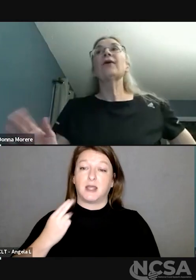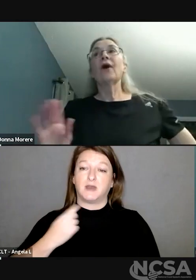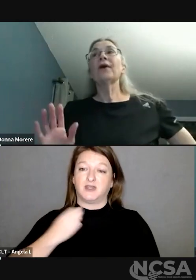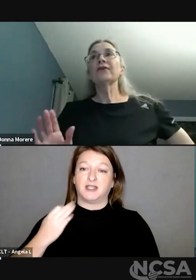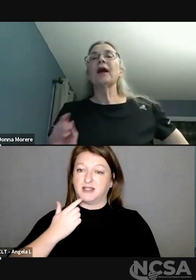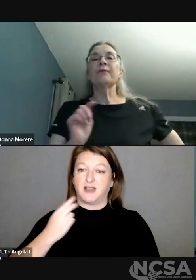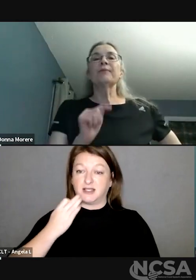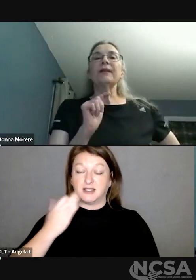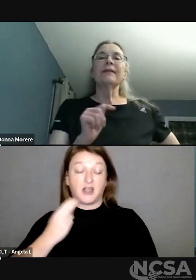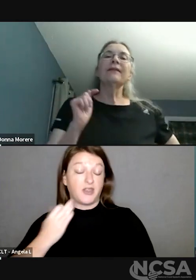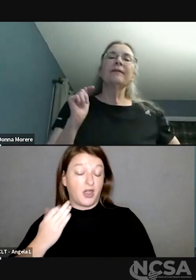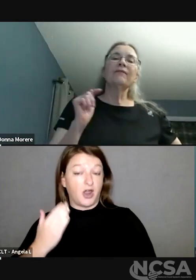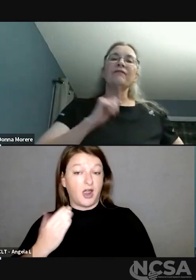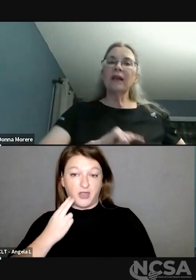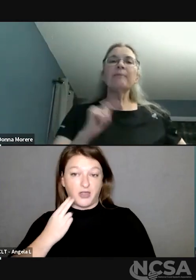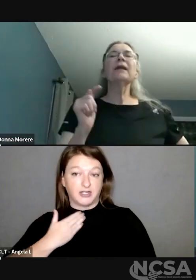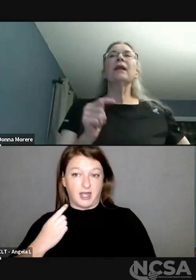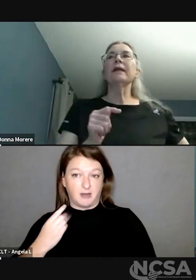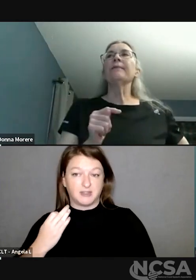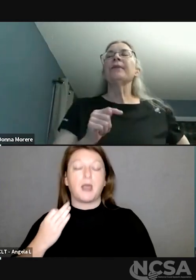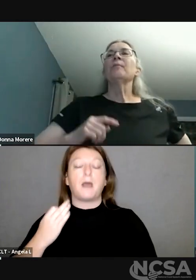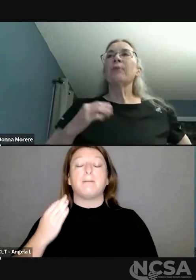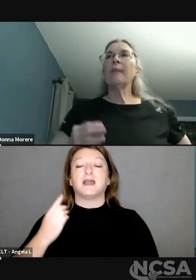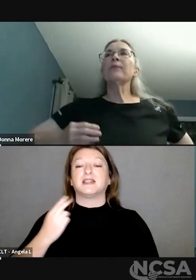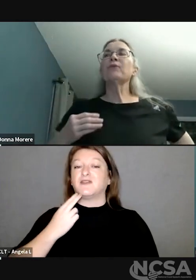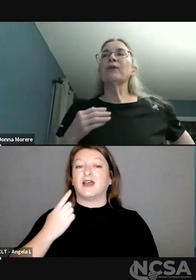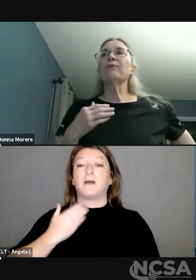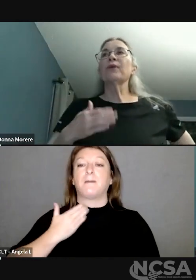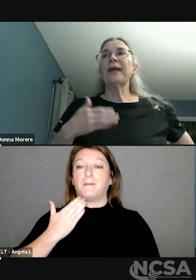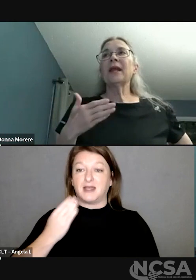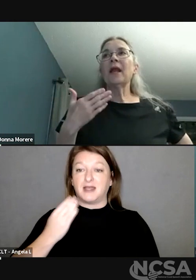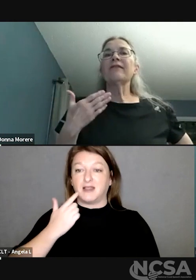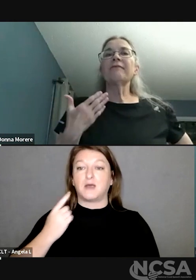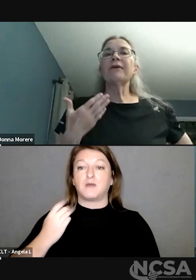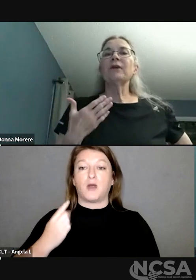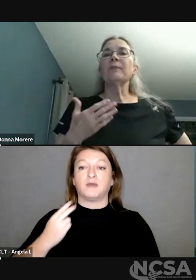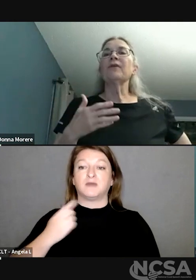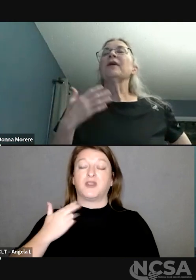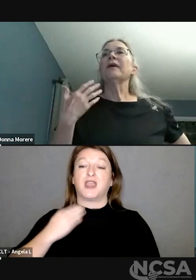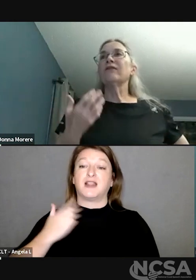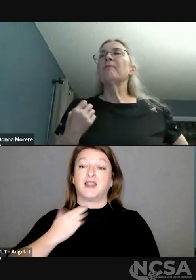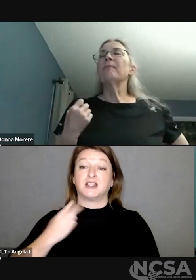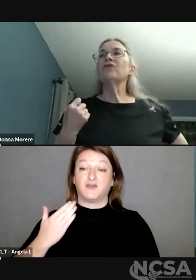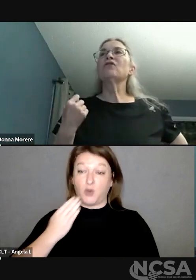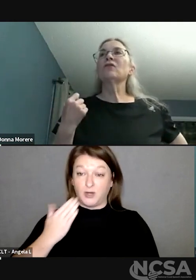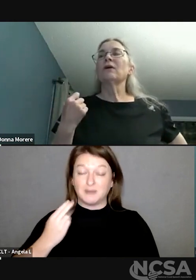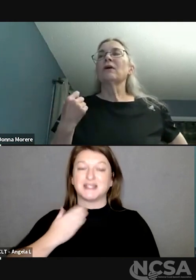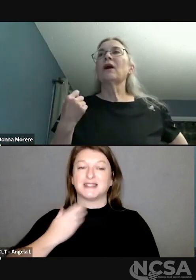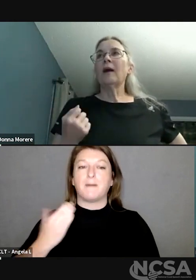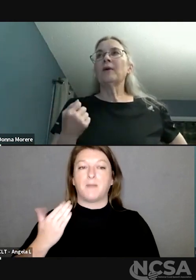There are other types, but developmentally problems with analyzing phonemes is the most common